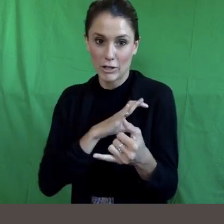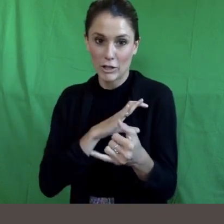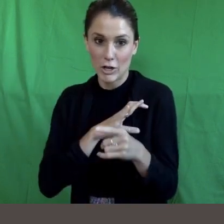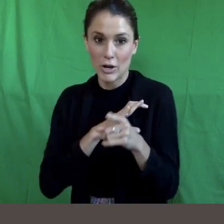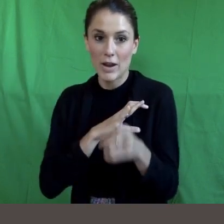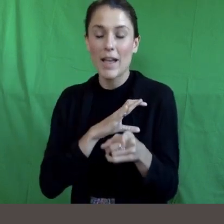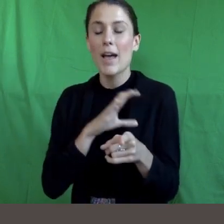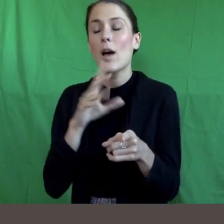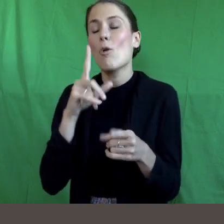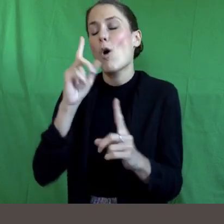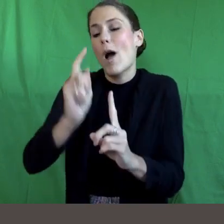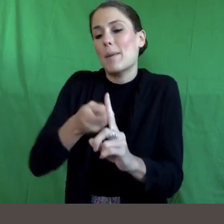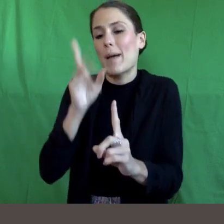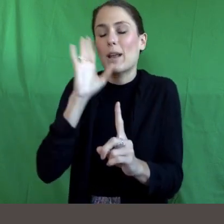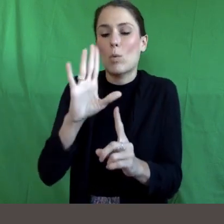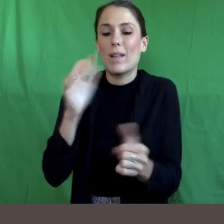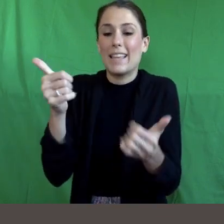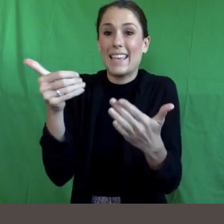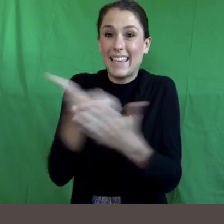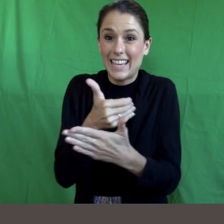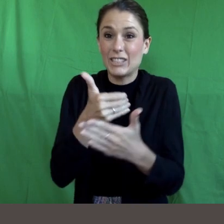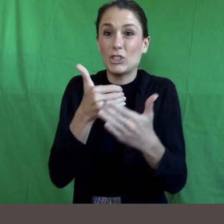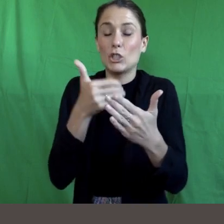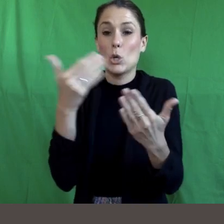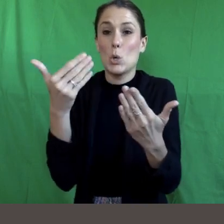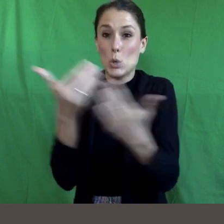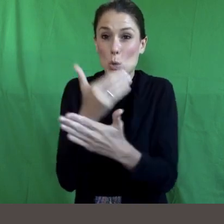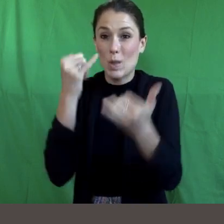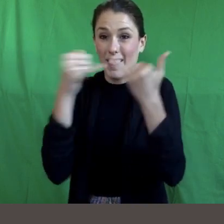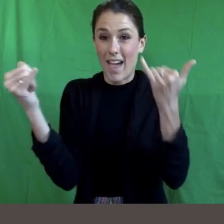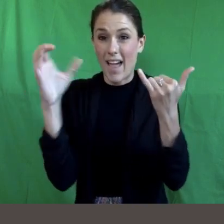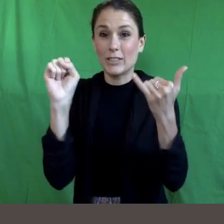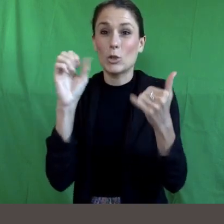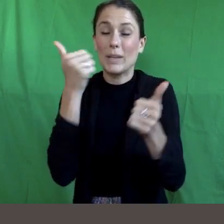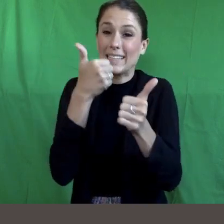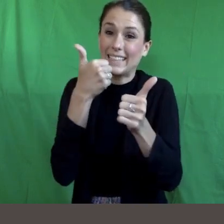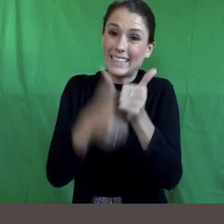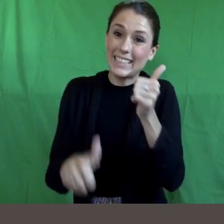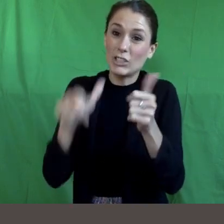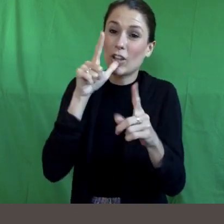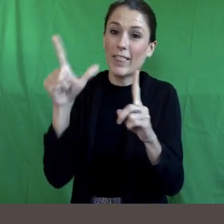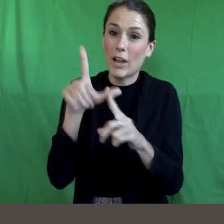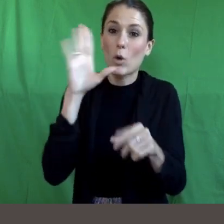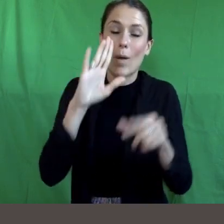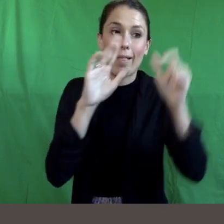By default, print will use a new line character. So every single character is going to get displayed or printed on a new line.